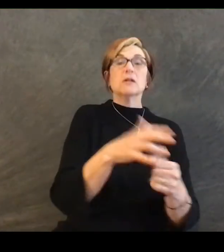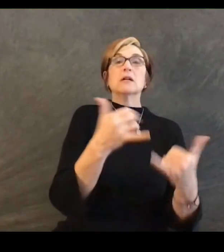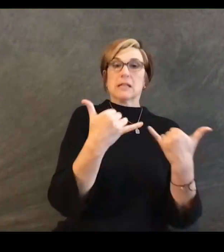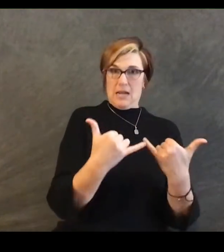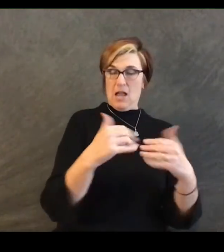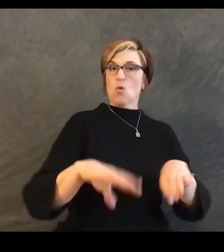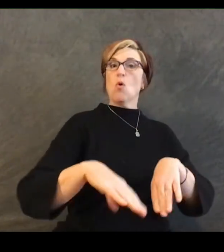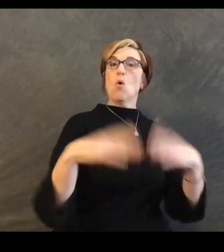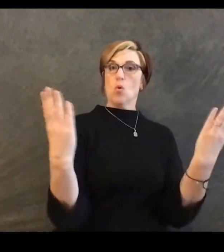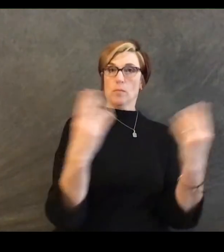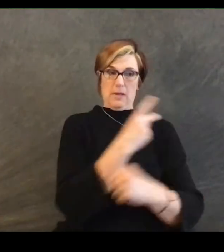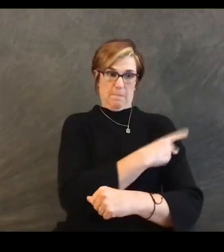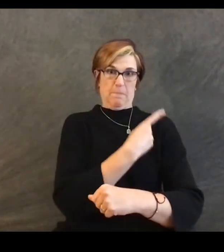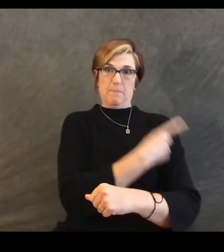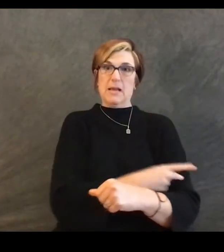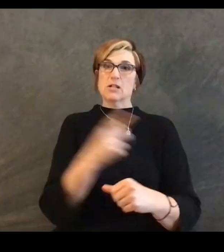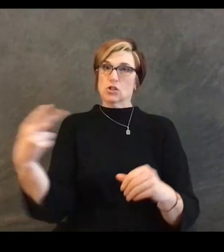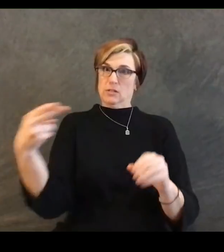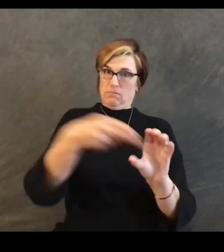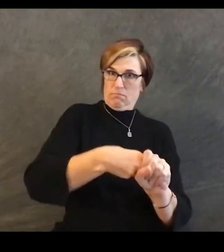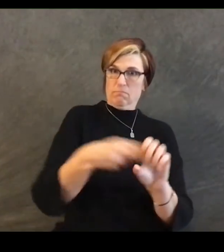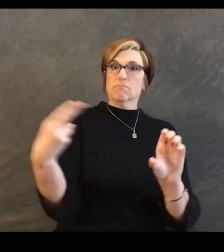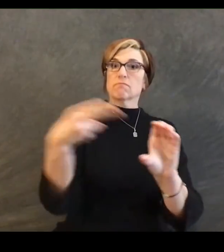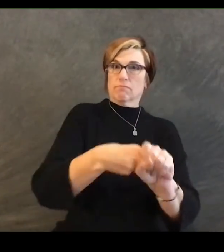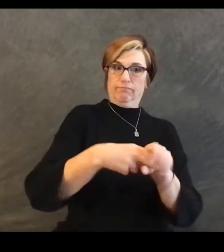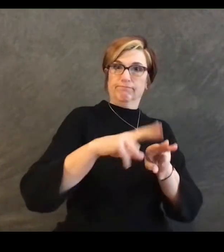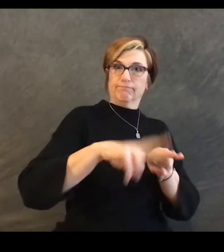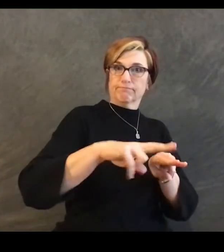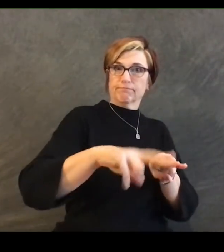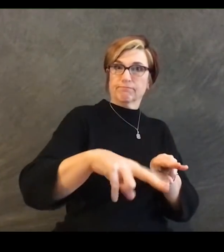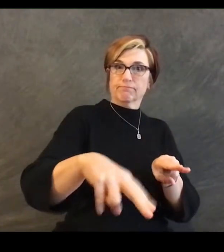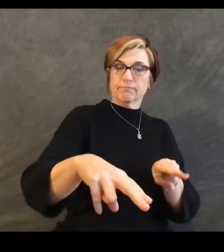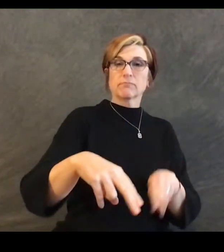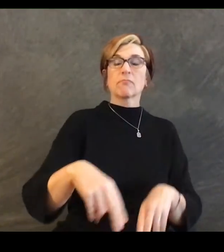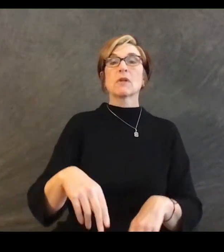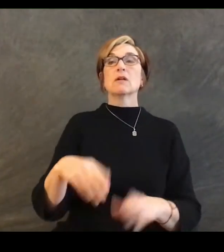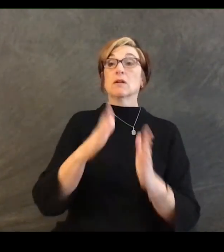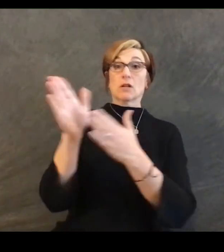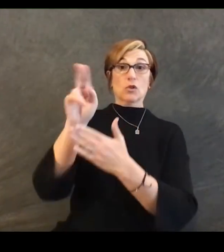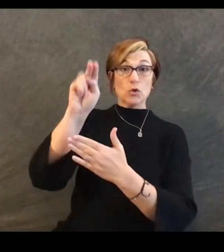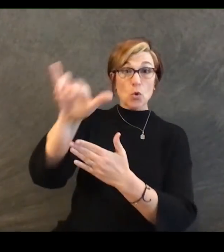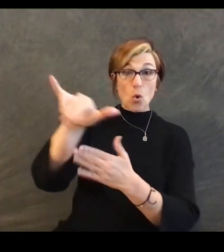in New York as you know the comfort everybody watch that it's in place and